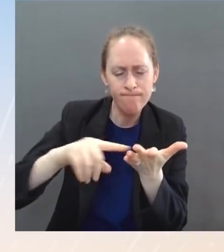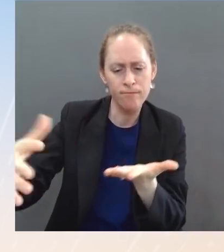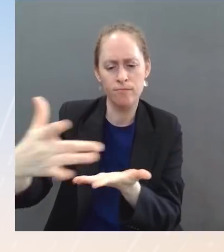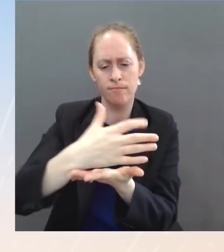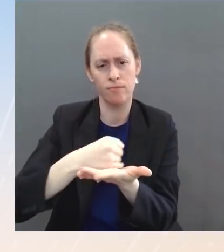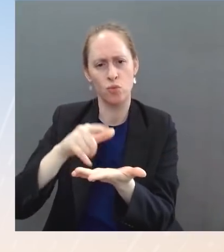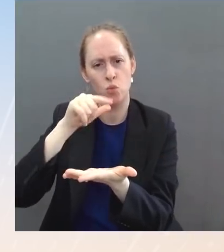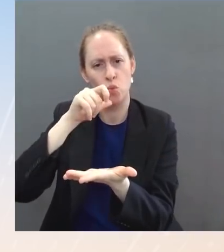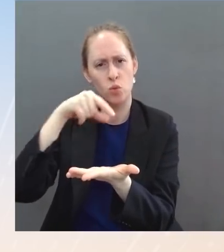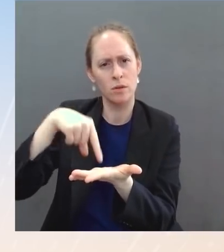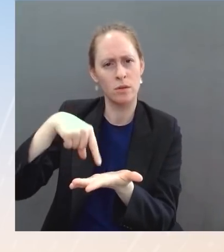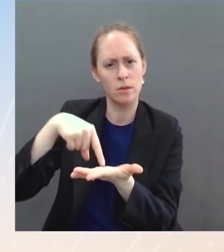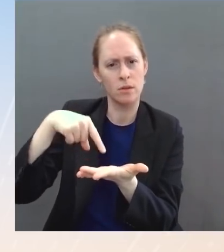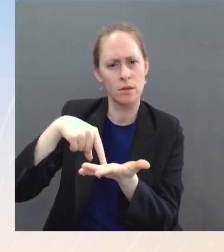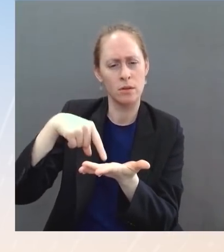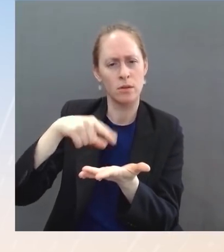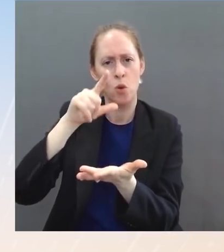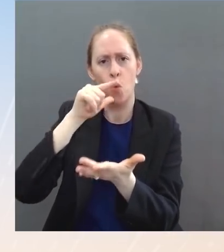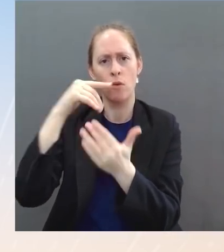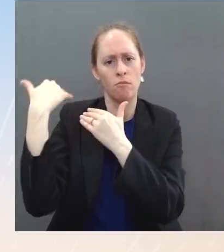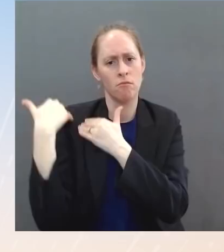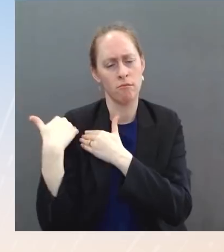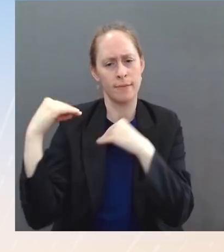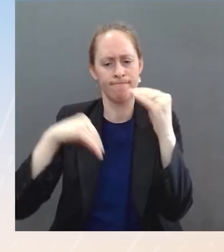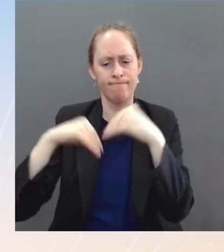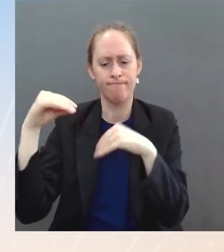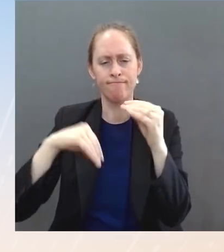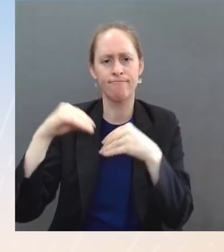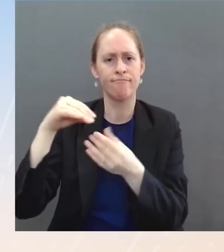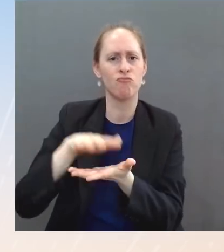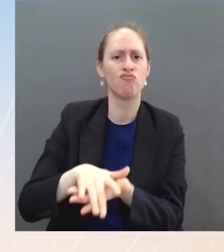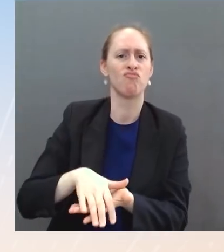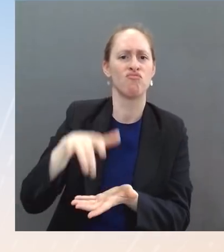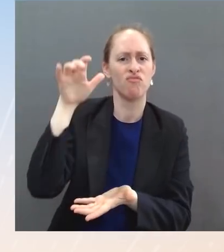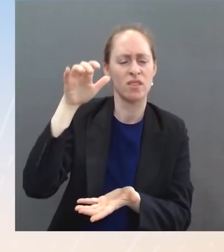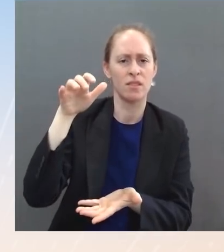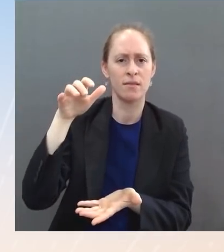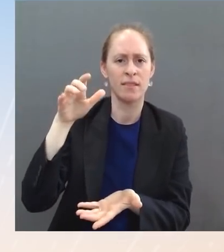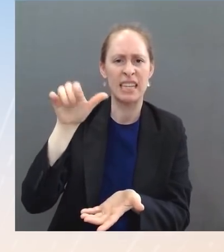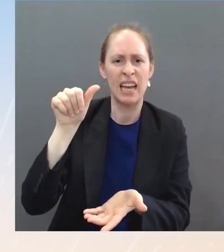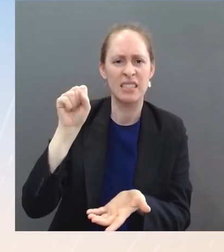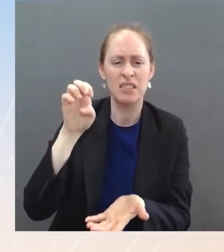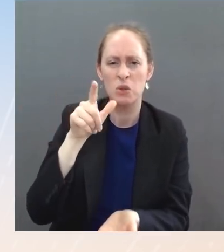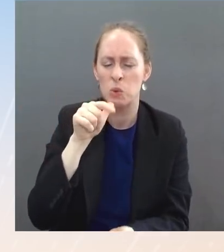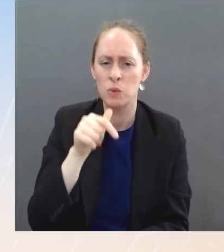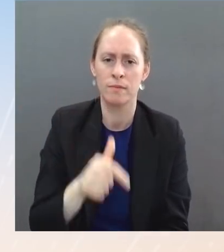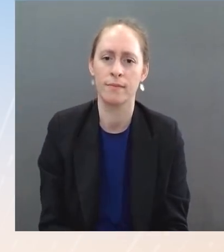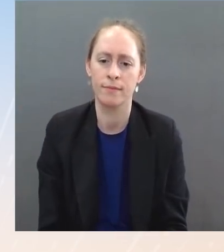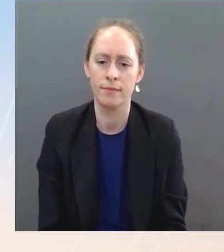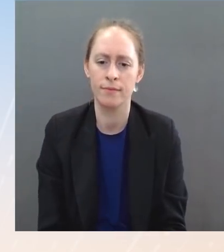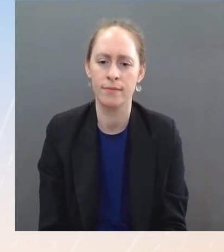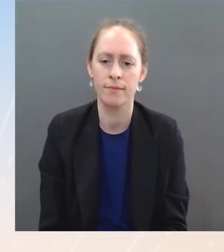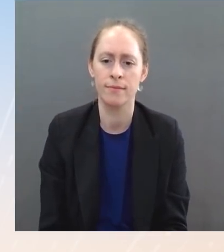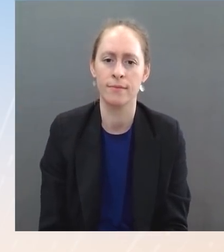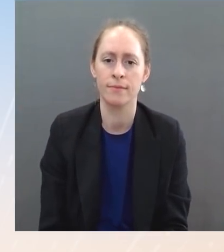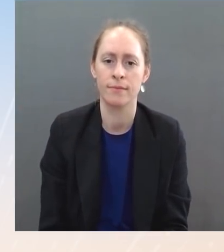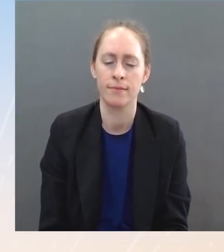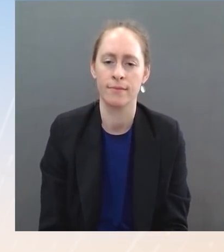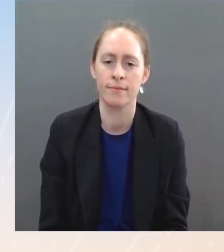And what does that look like? Mr. Sullivan: So, I will directly answer your question, but I also think it is important for our team